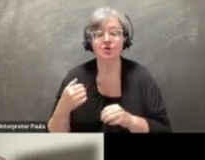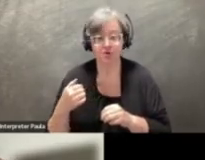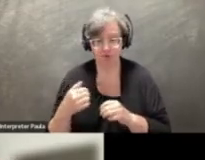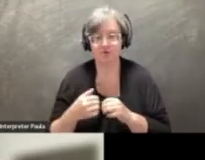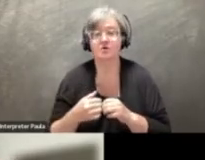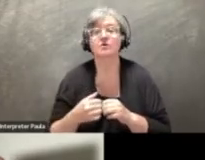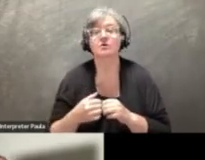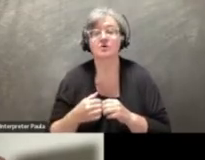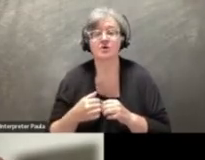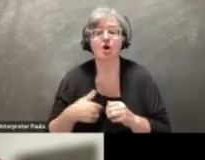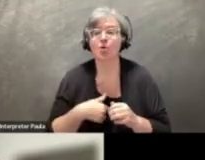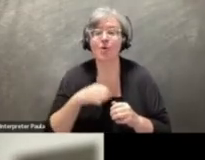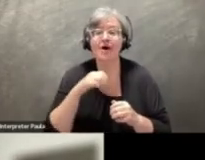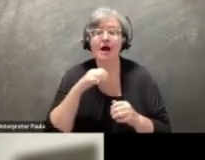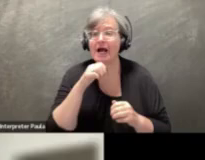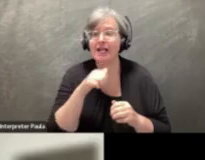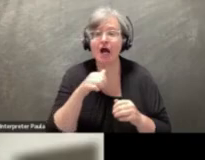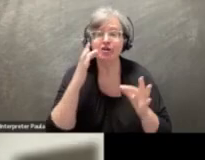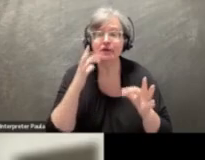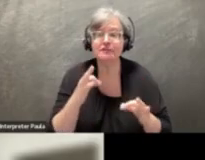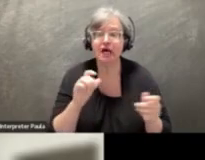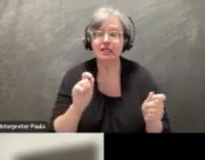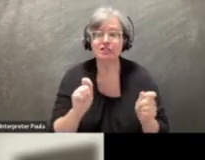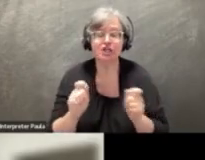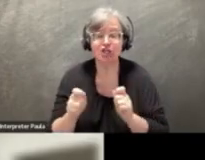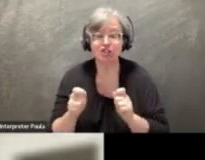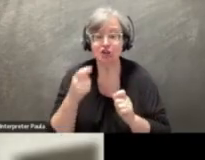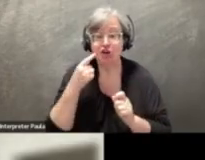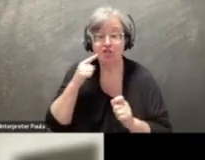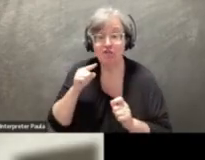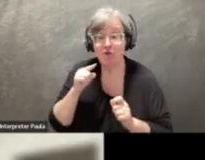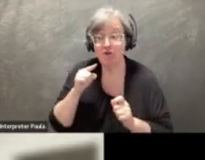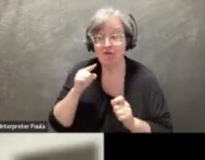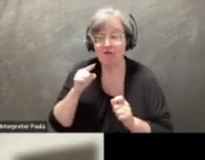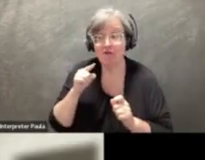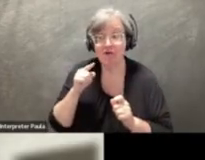independent of the people that we're supporting. They need to